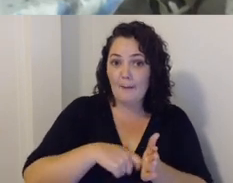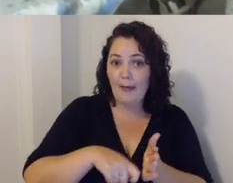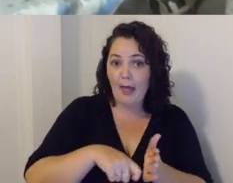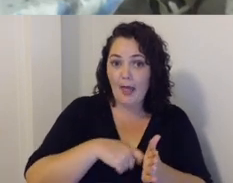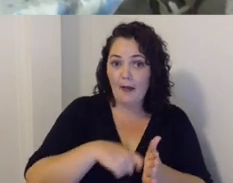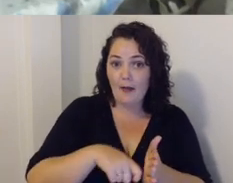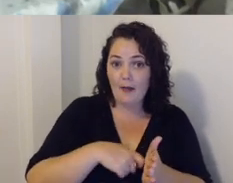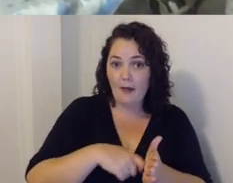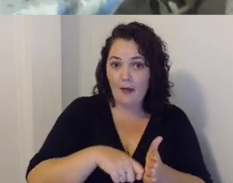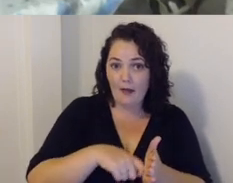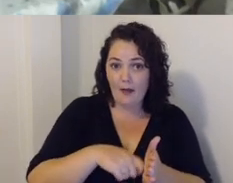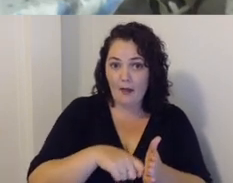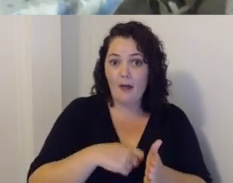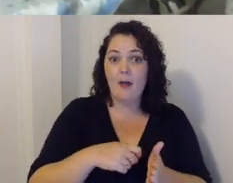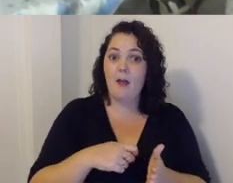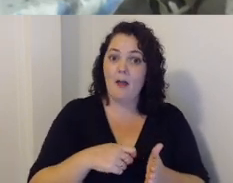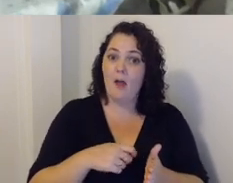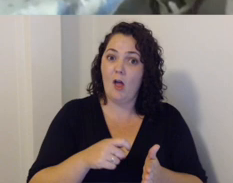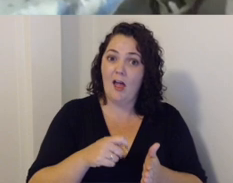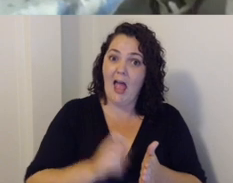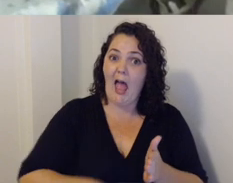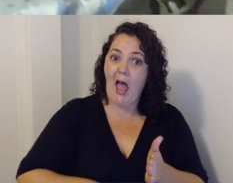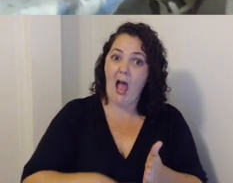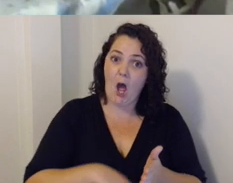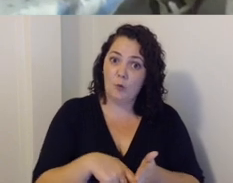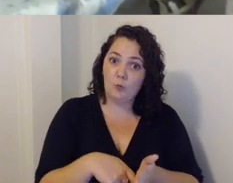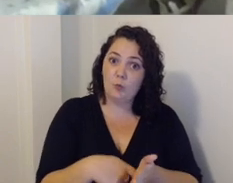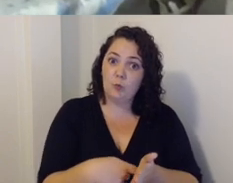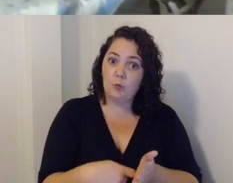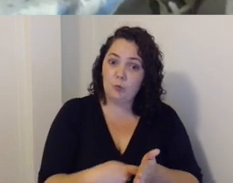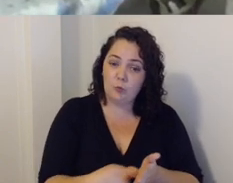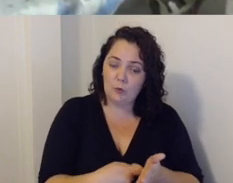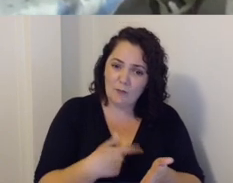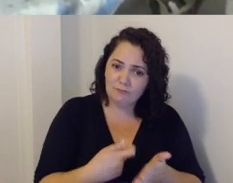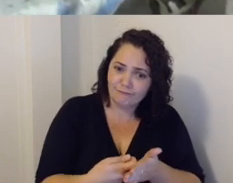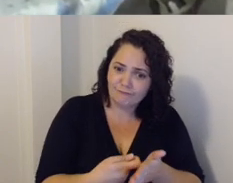can really got to grind back through that material to pull it back up off the surface but you're